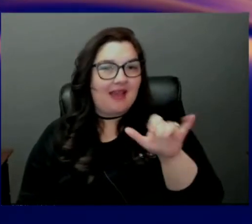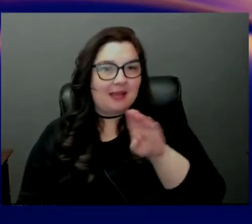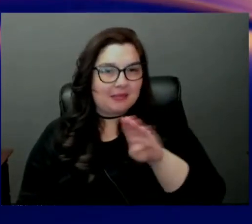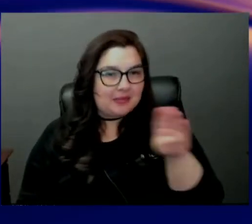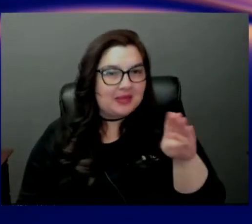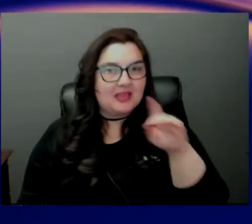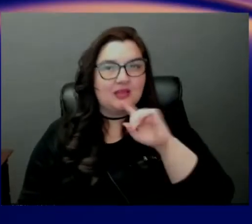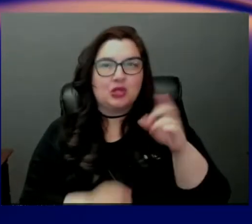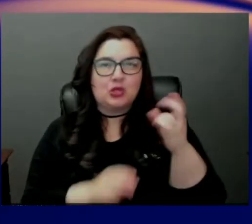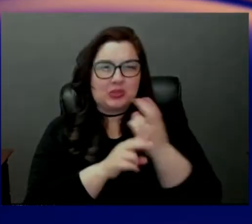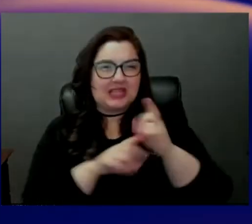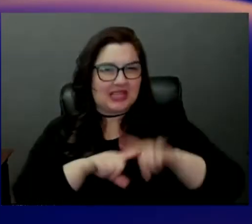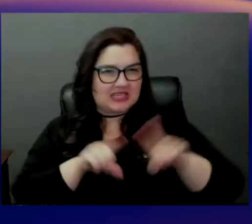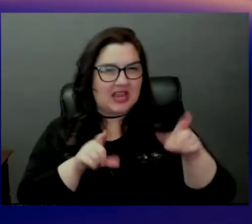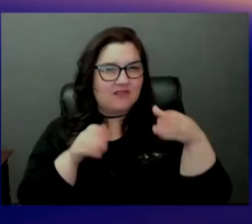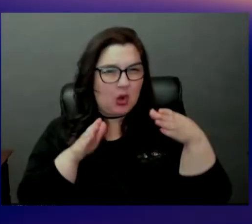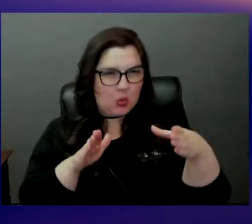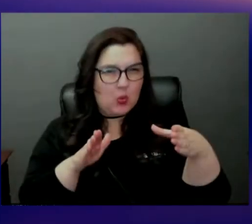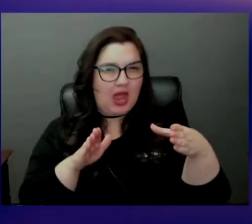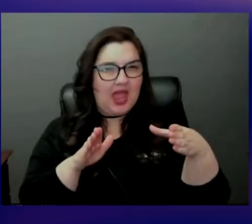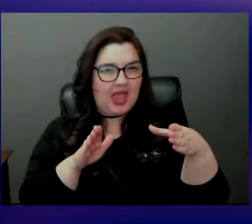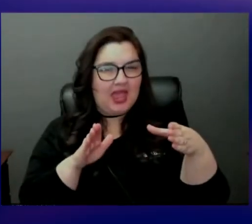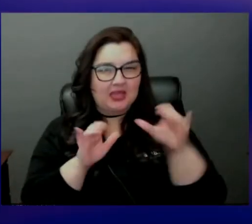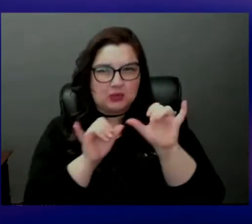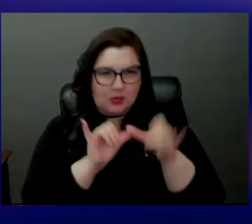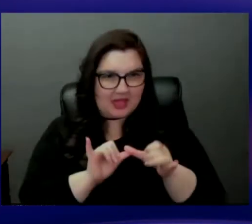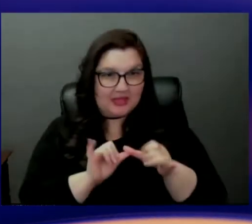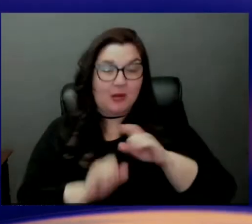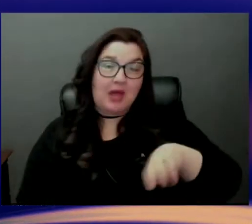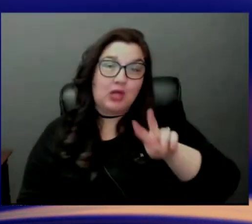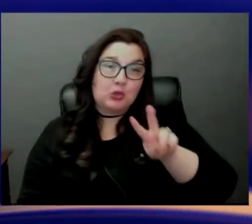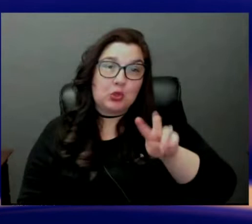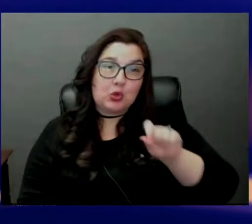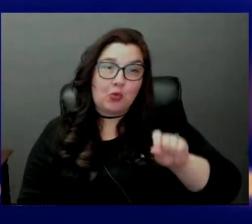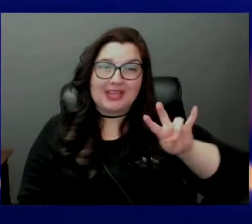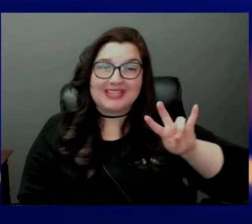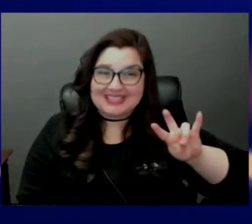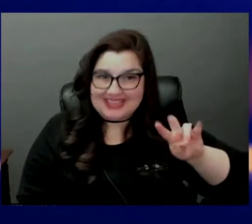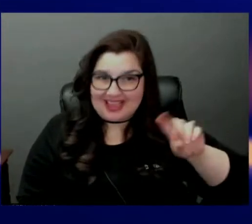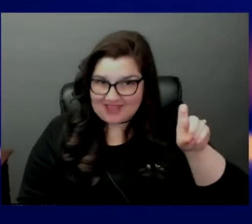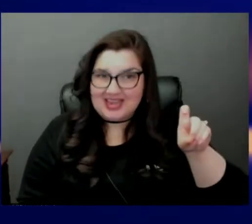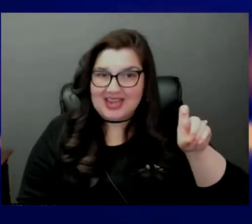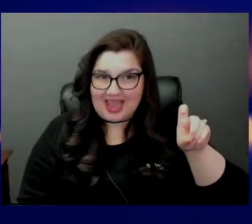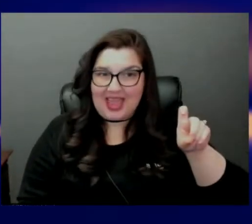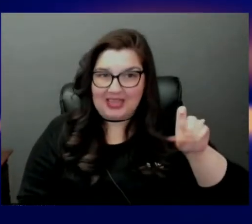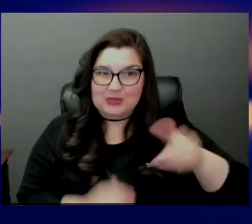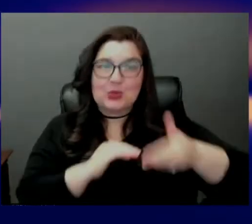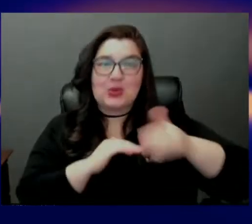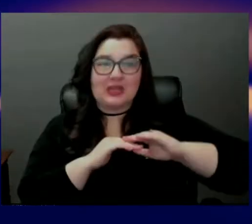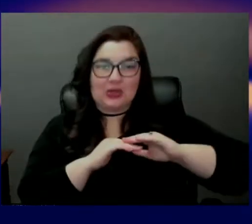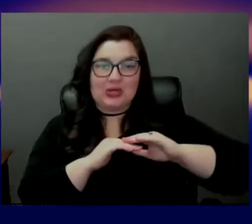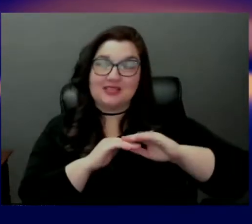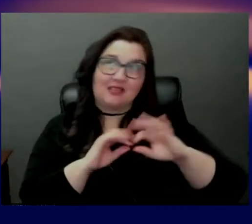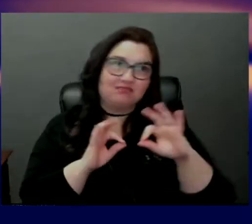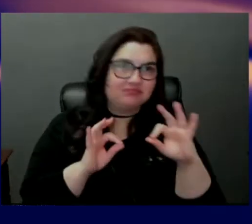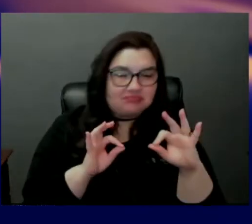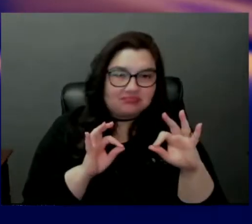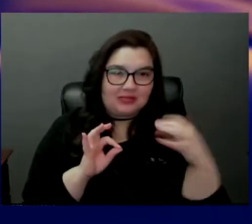but 2.7 X in increase in the throughput per VCPU. So this nitros SSD has been a lot of fun